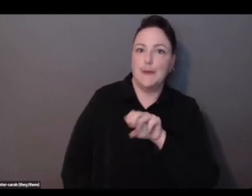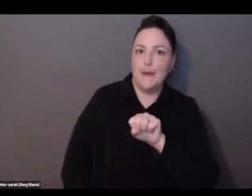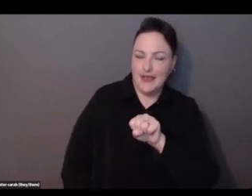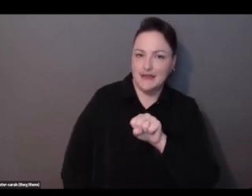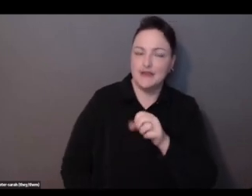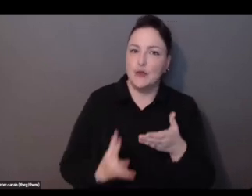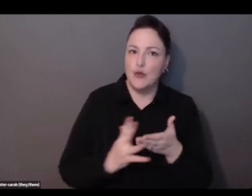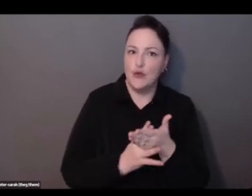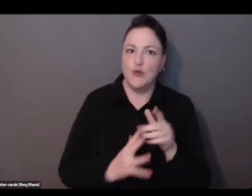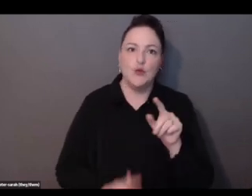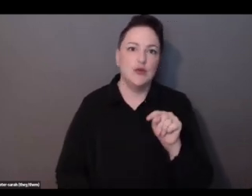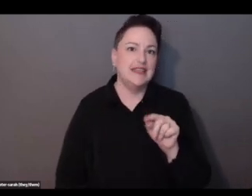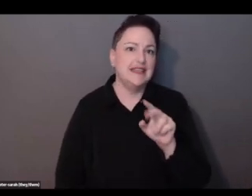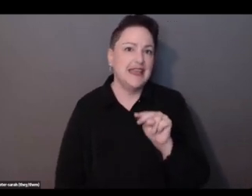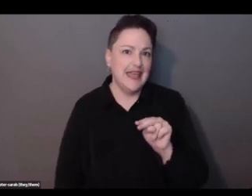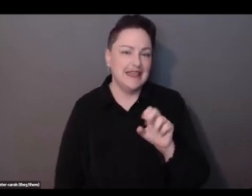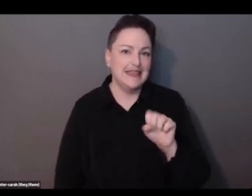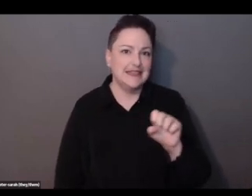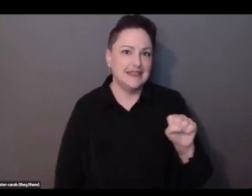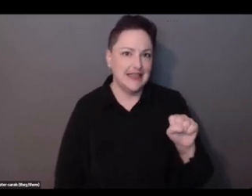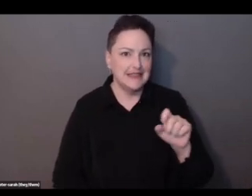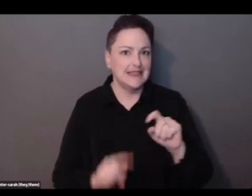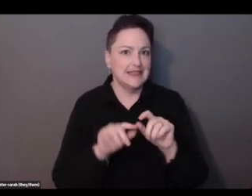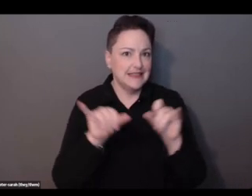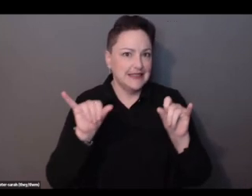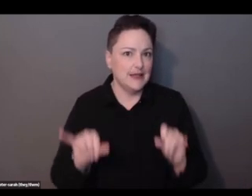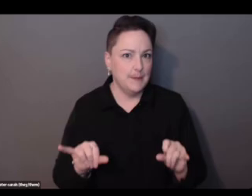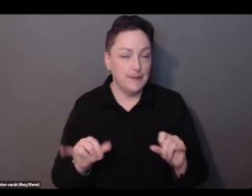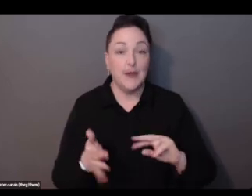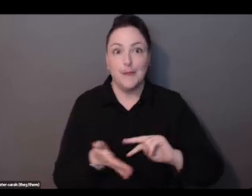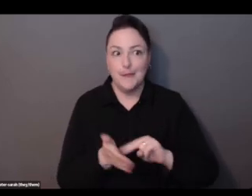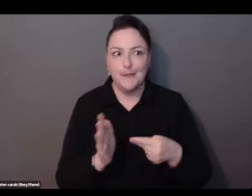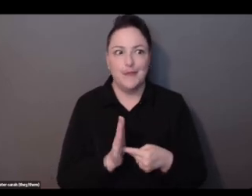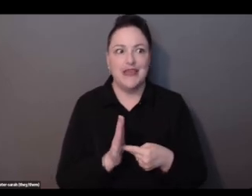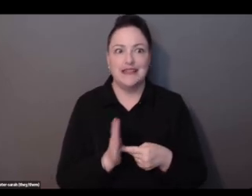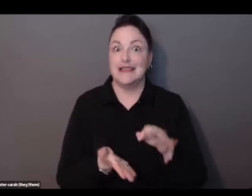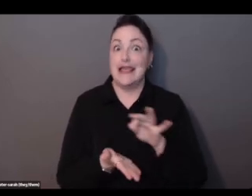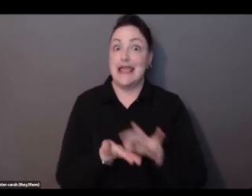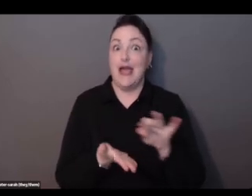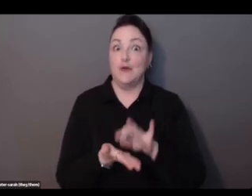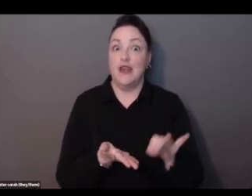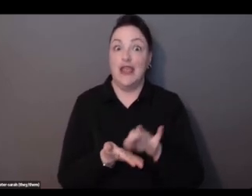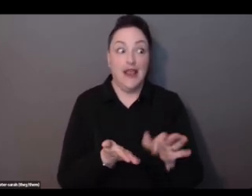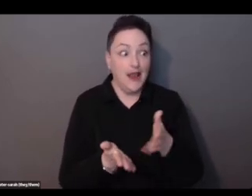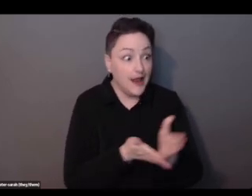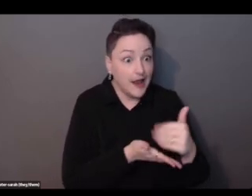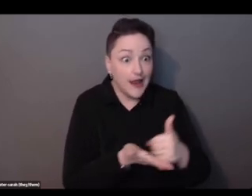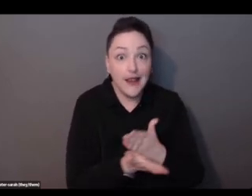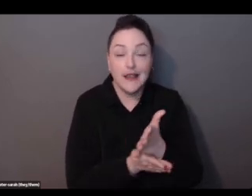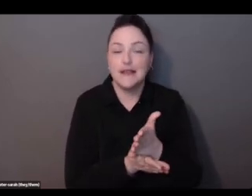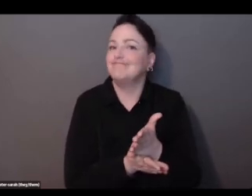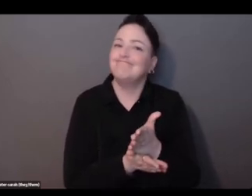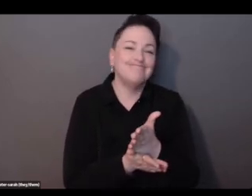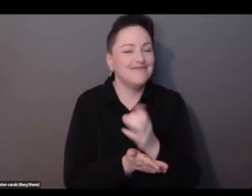And so I think that that is largely undercounting, particularly certain service services.